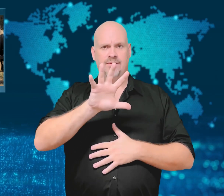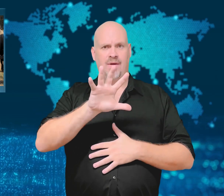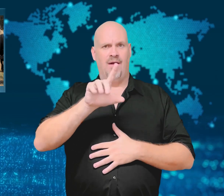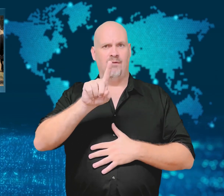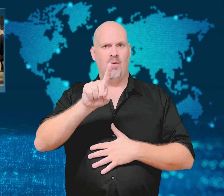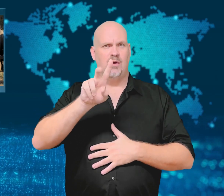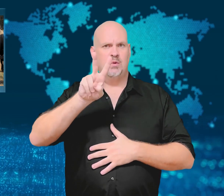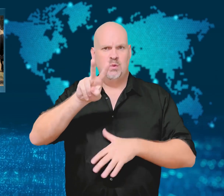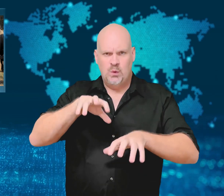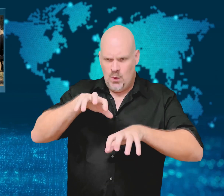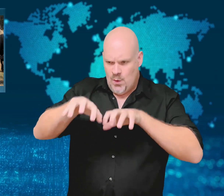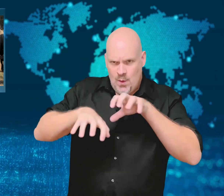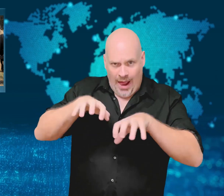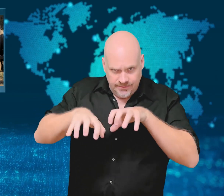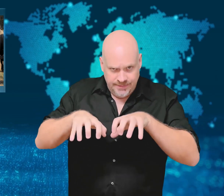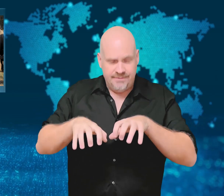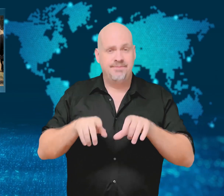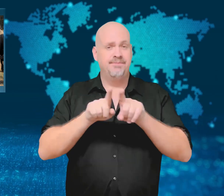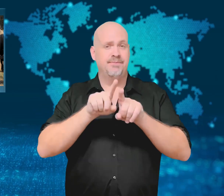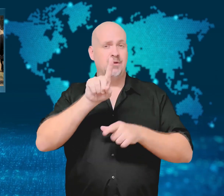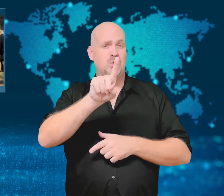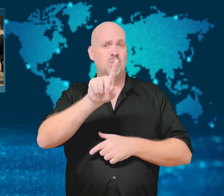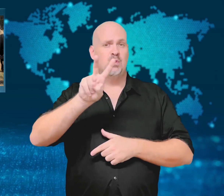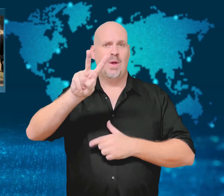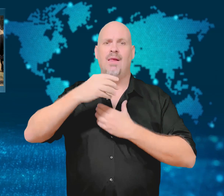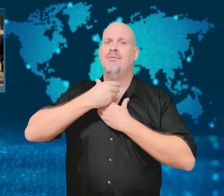in the past nine months.